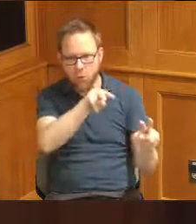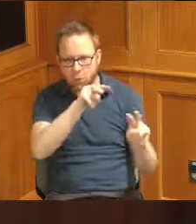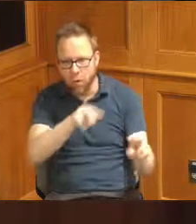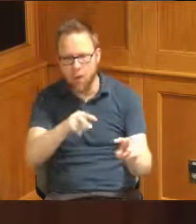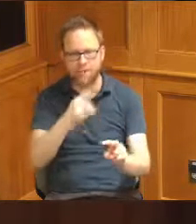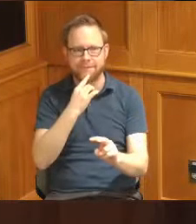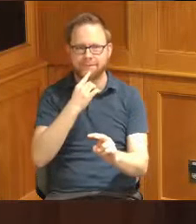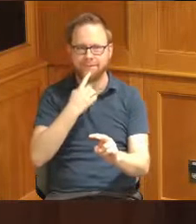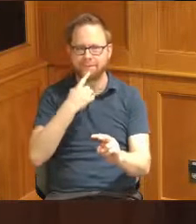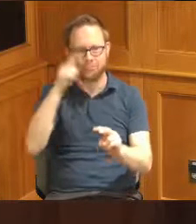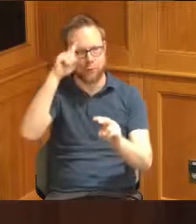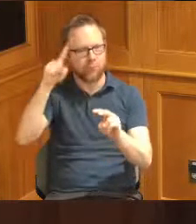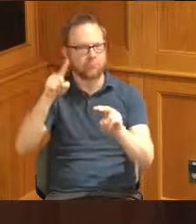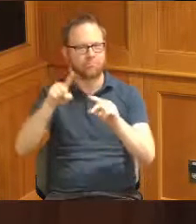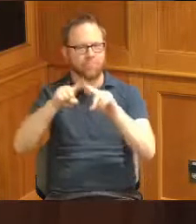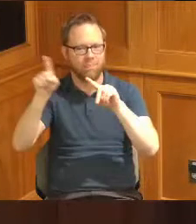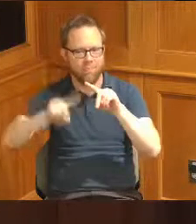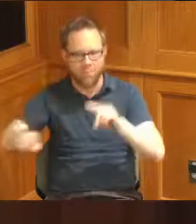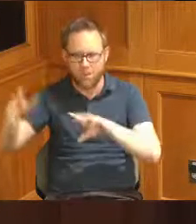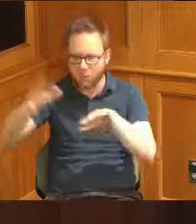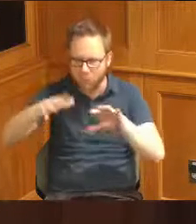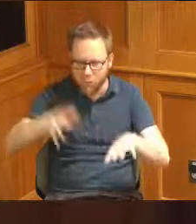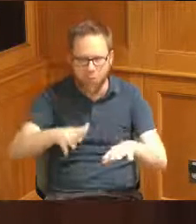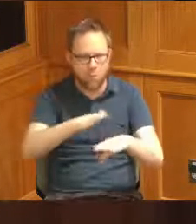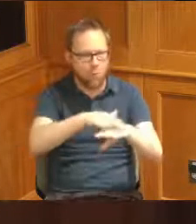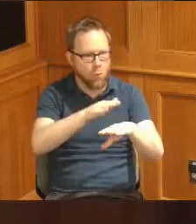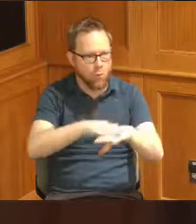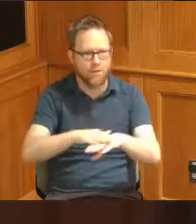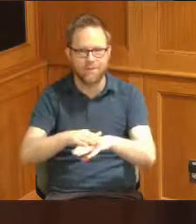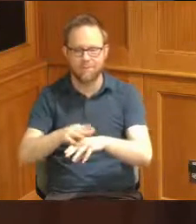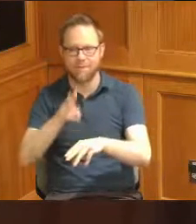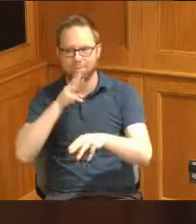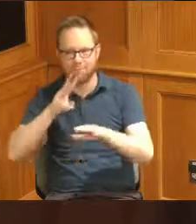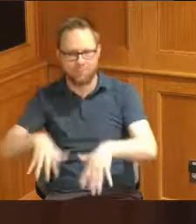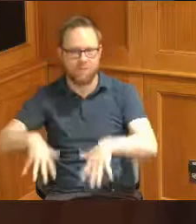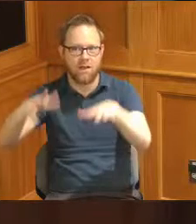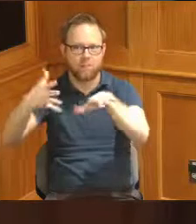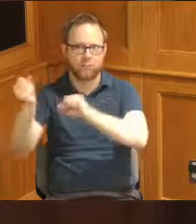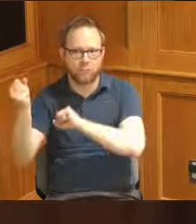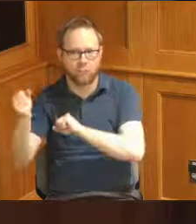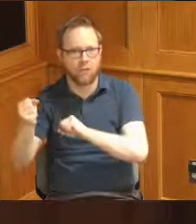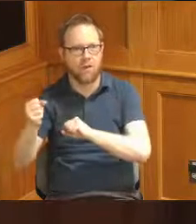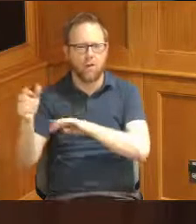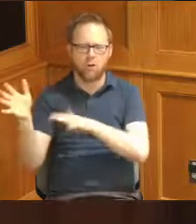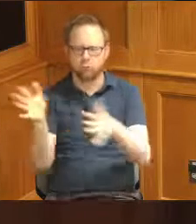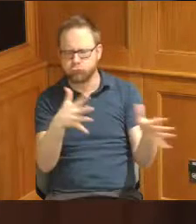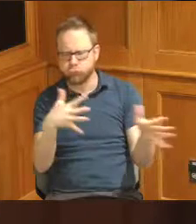warnings flash flooding flooding we've had high wind events that have toppled trees and knocked